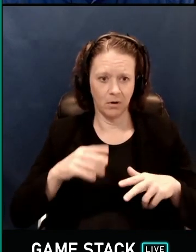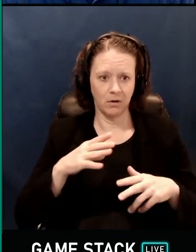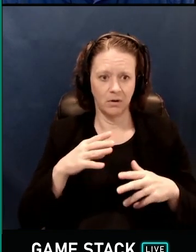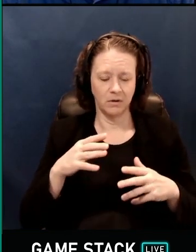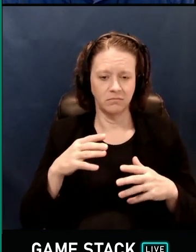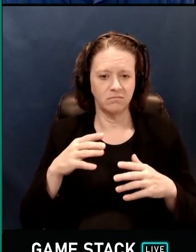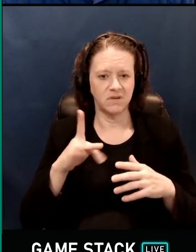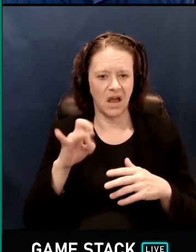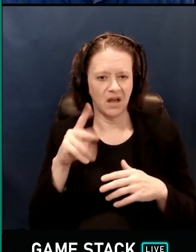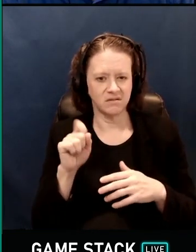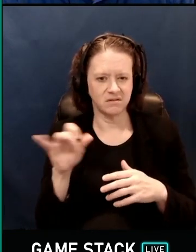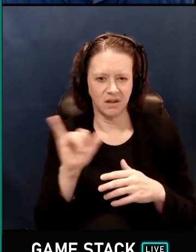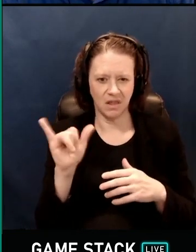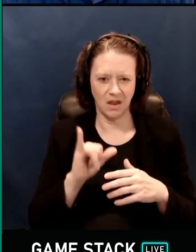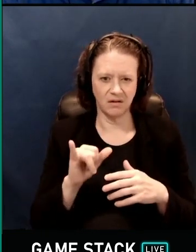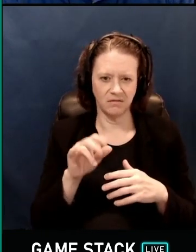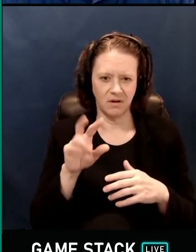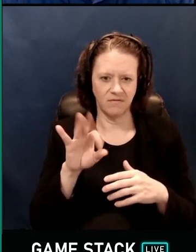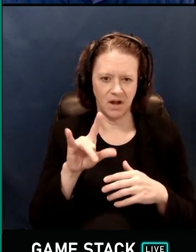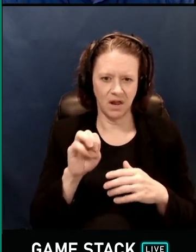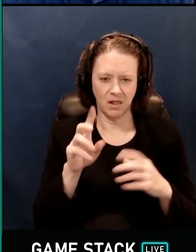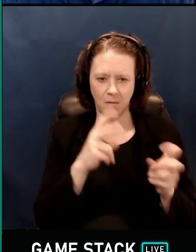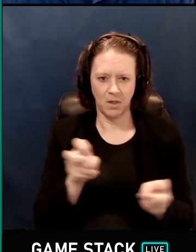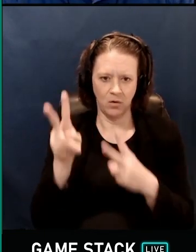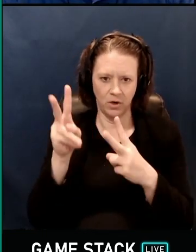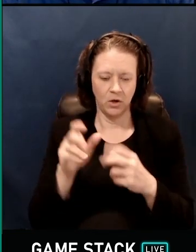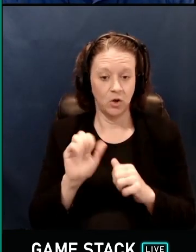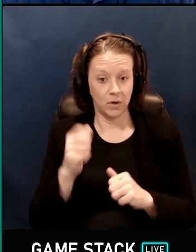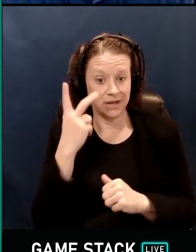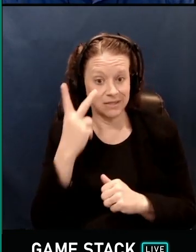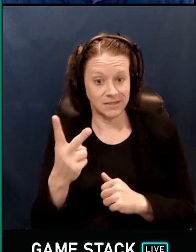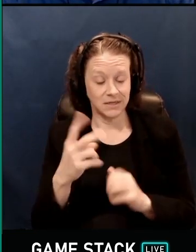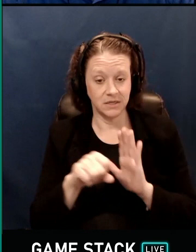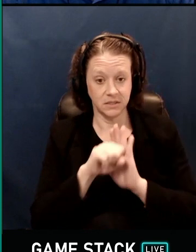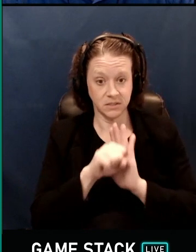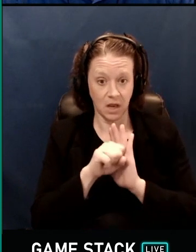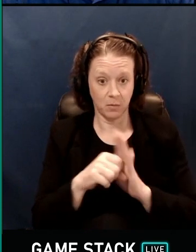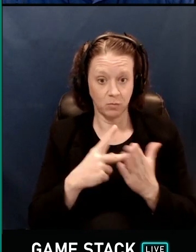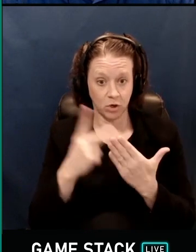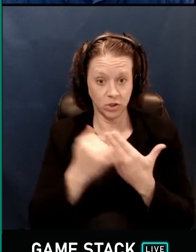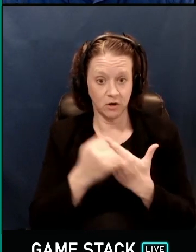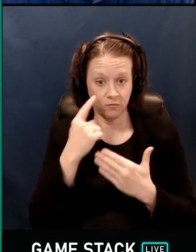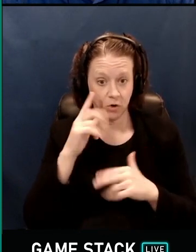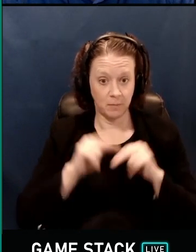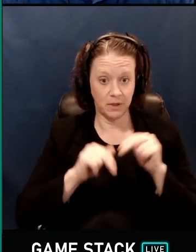You can see the sample project for building Unity apps in GitHub,